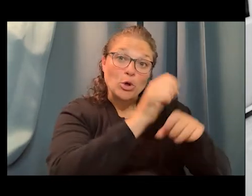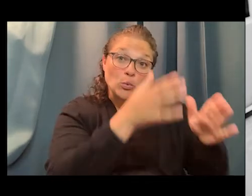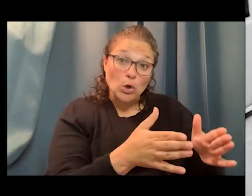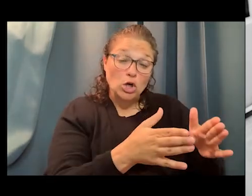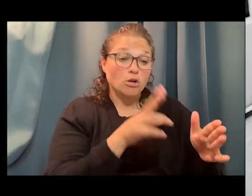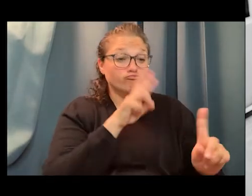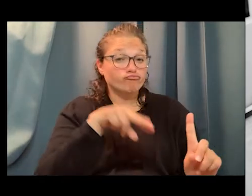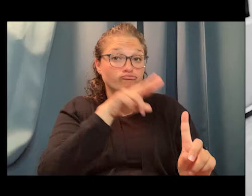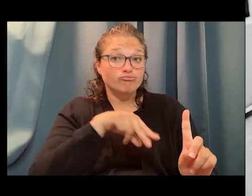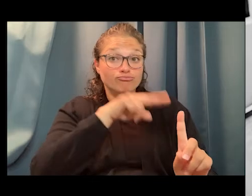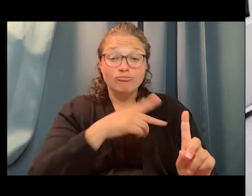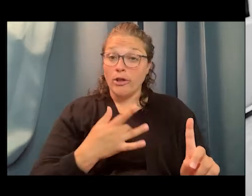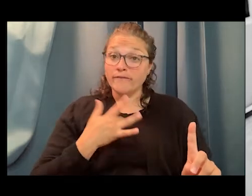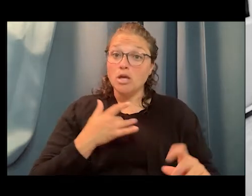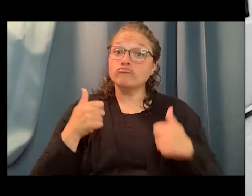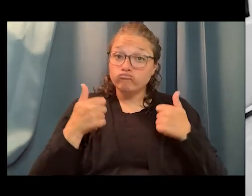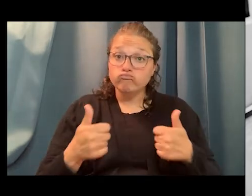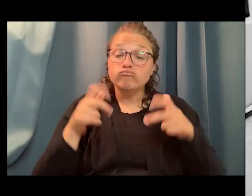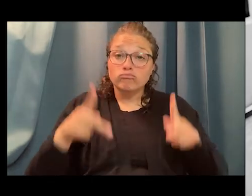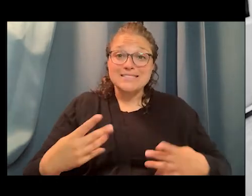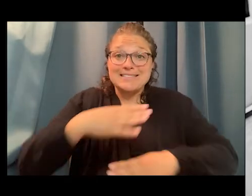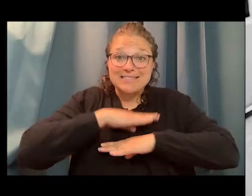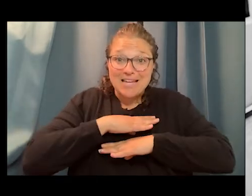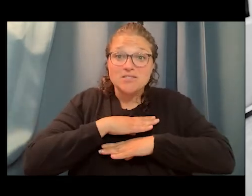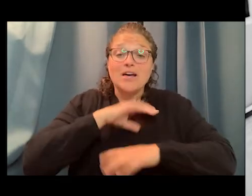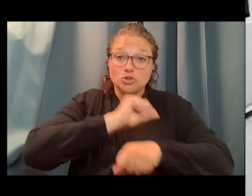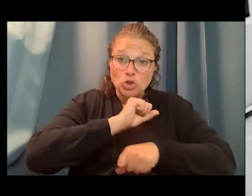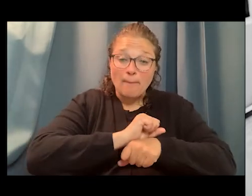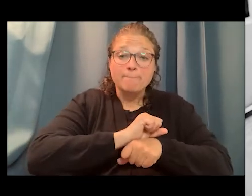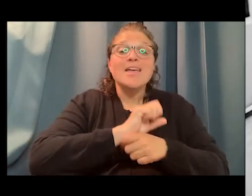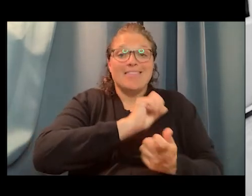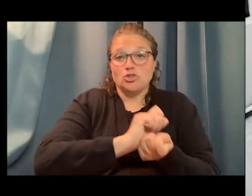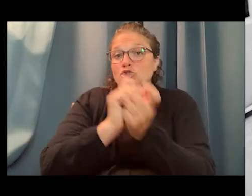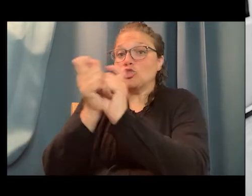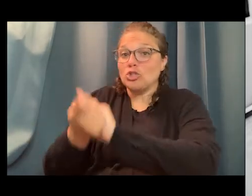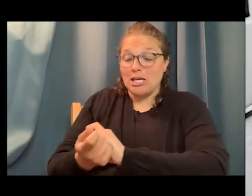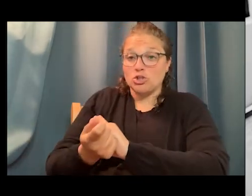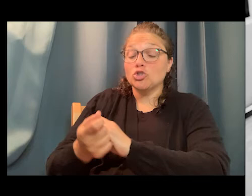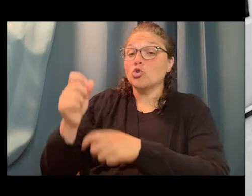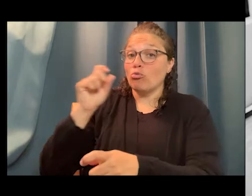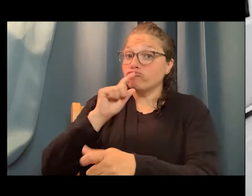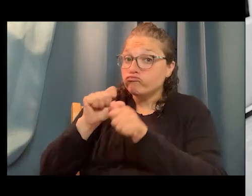When you are satisfied that the new employee meets the needs of the job, the position can be converted from temporary to permanent.